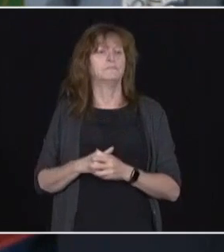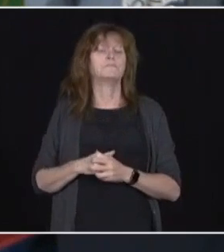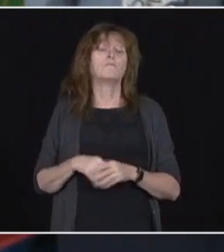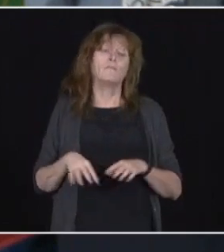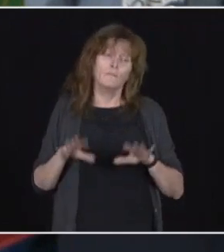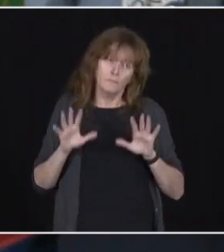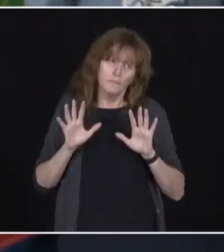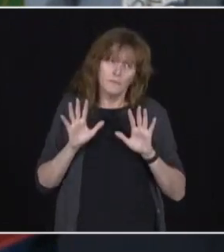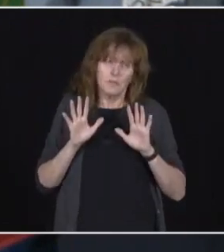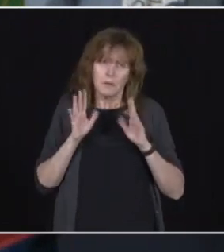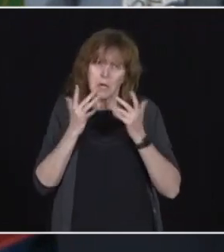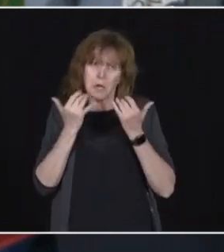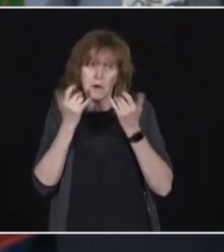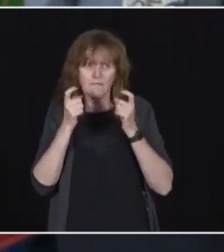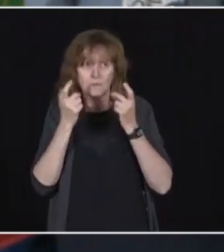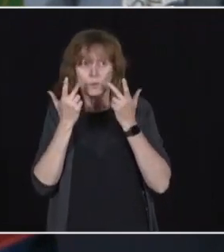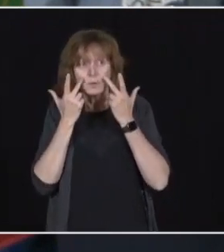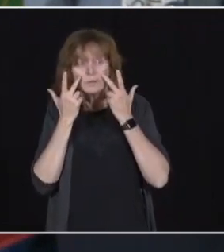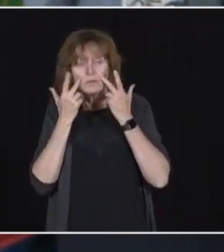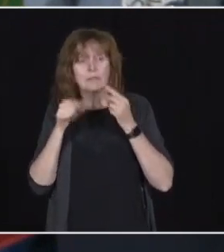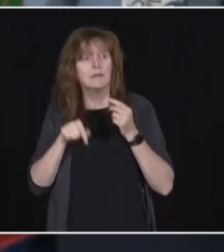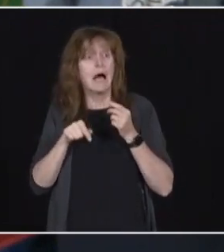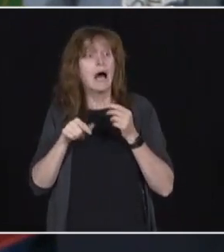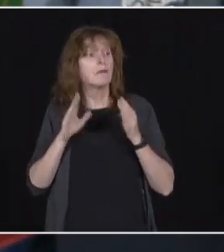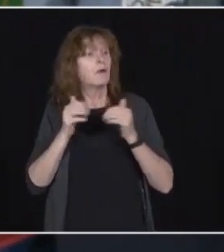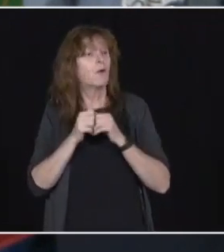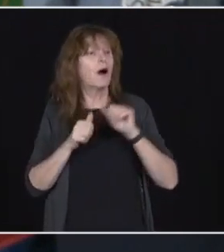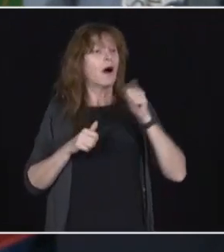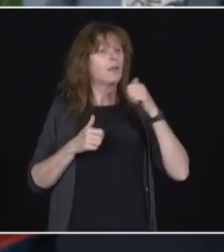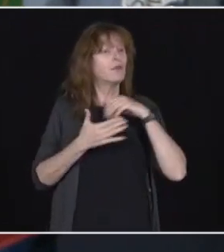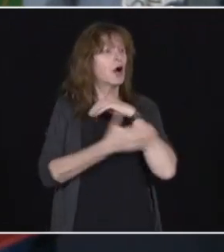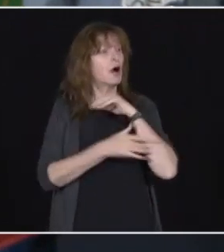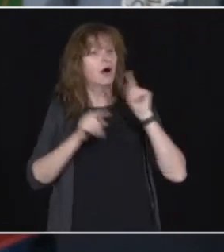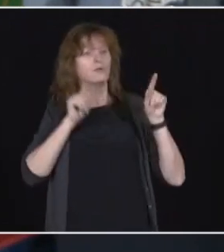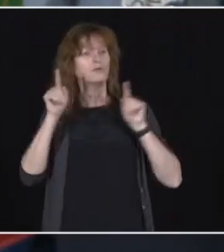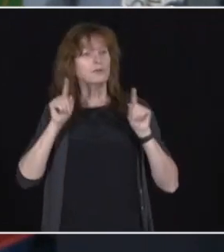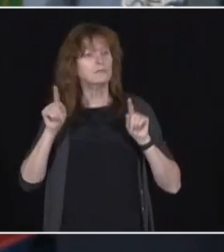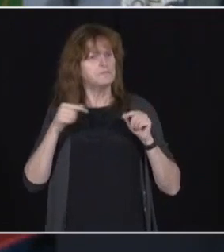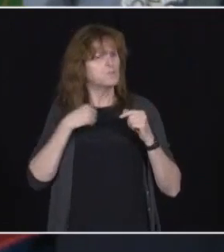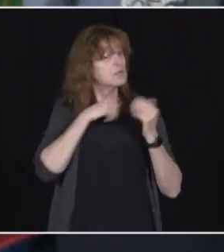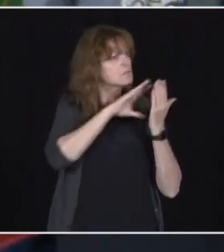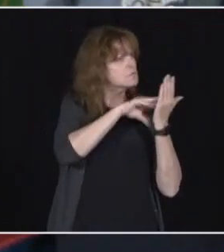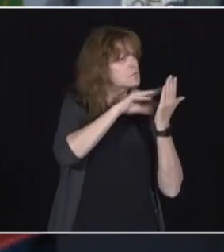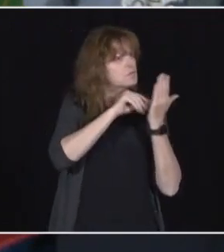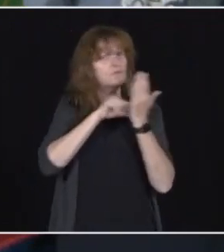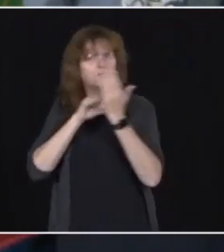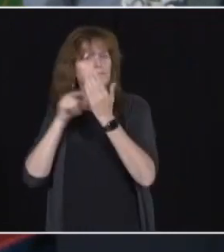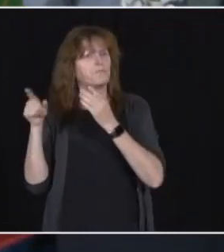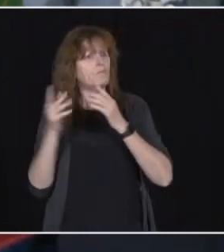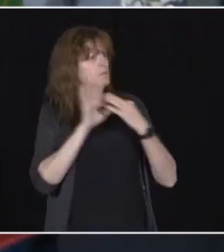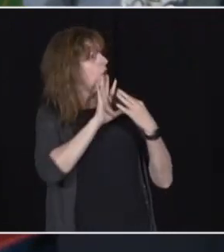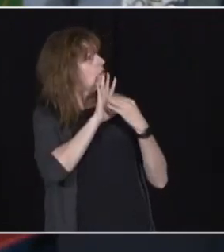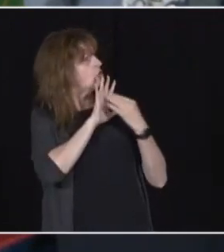importance. In her time of this app, that we would insured and continued to -- to do that in our regard.